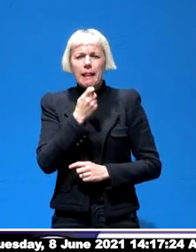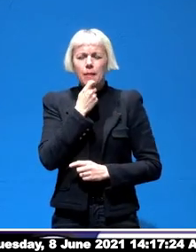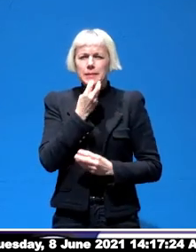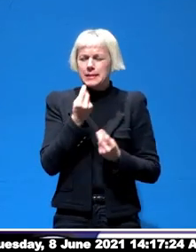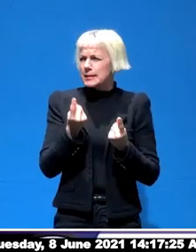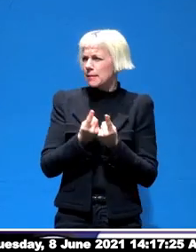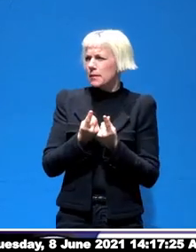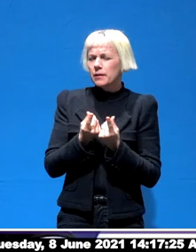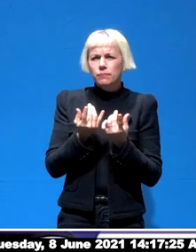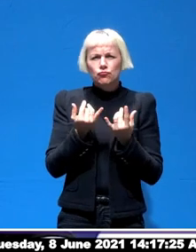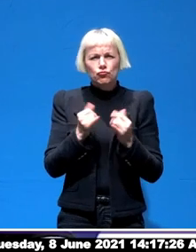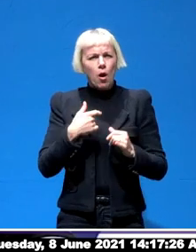misunderstood something.